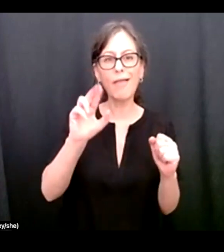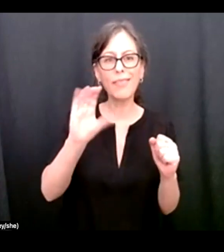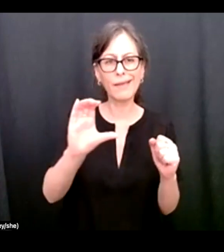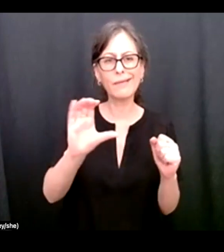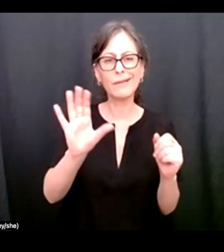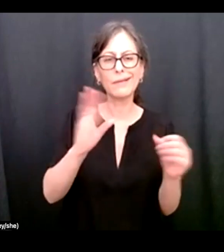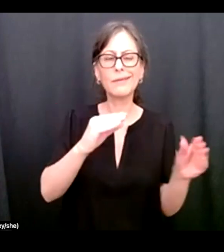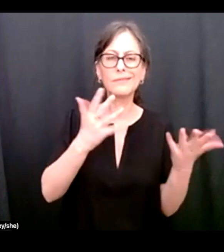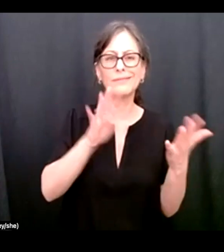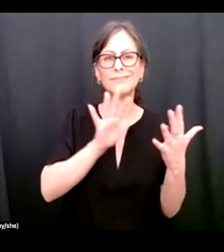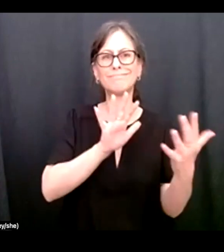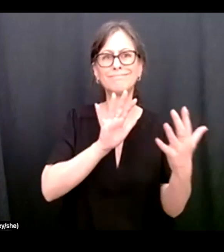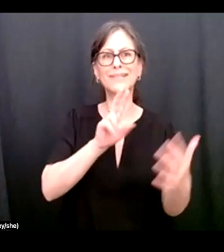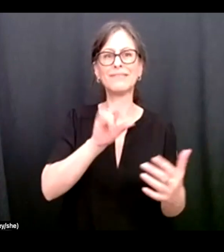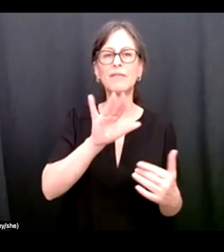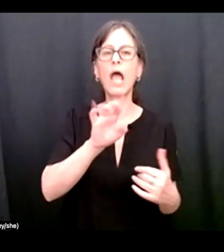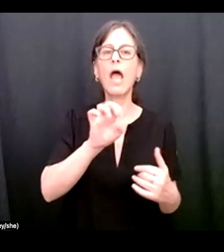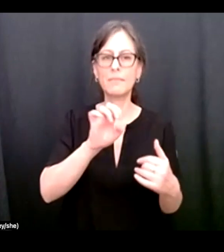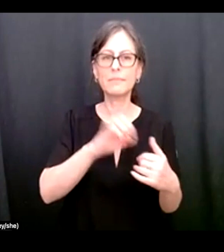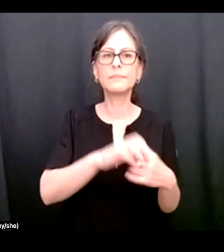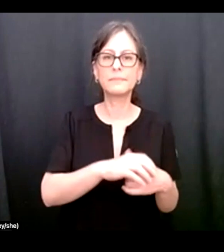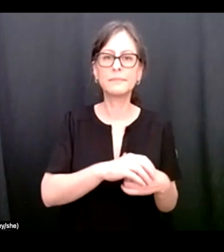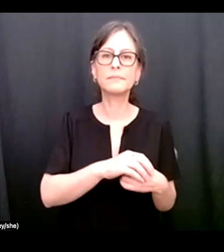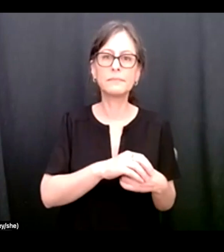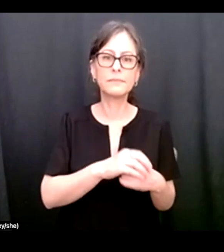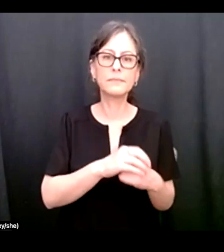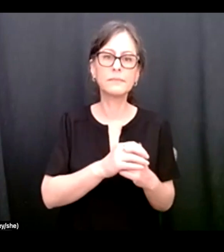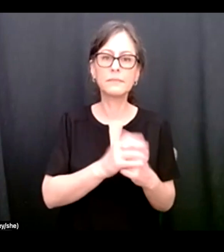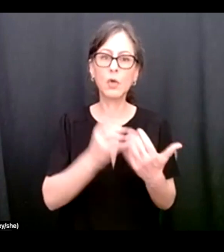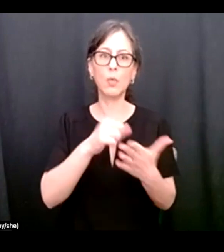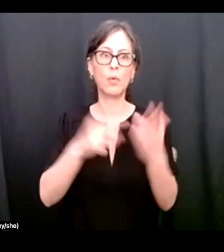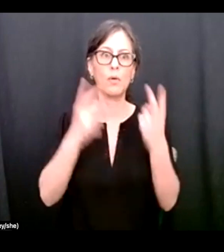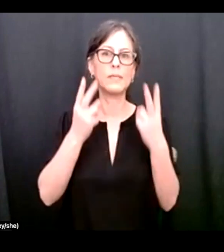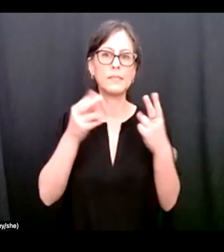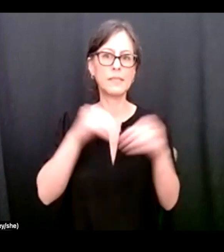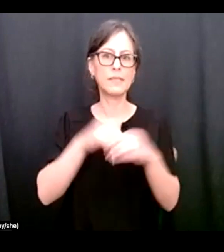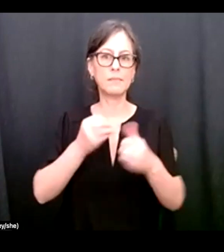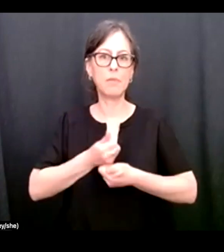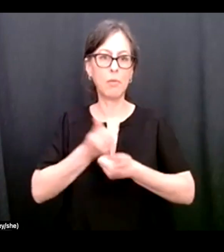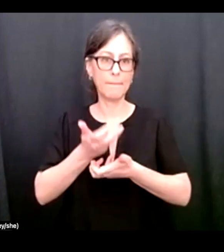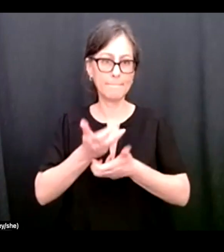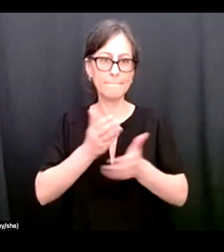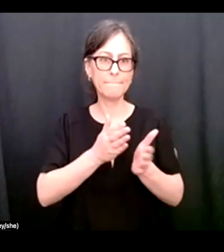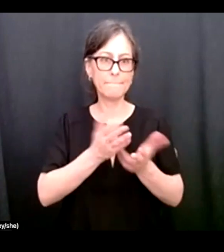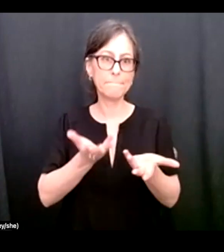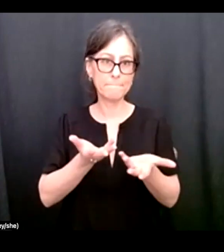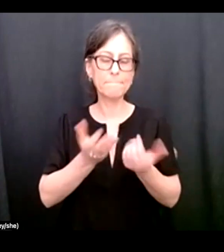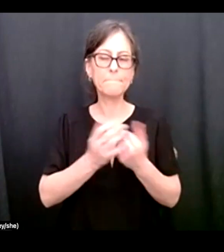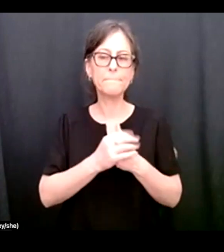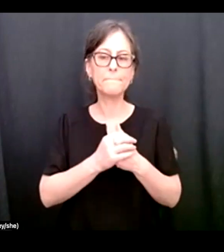vibe or feel of the things that appear in the poems. And so I thought that,